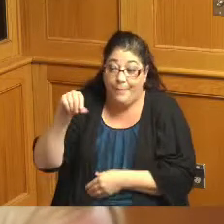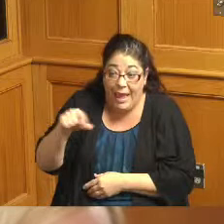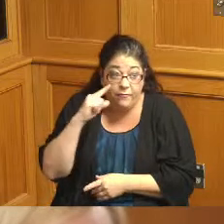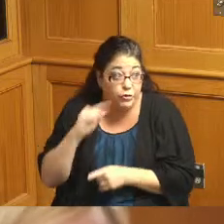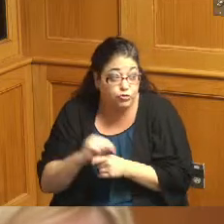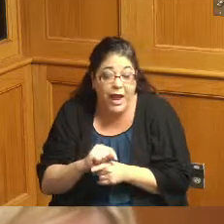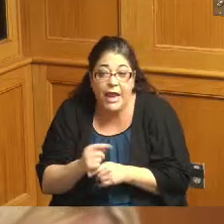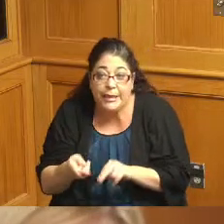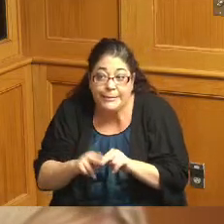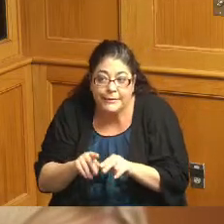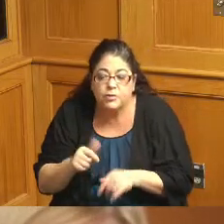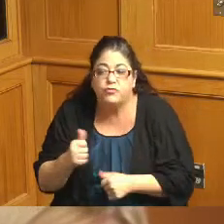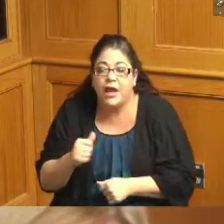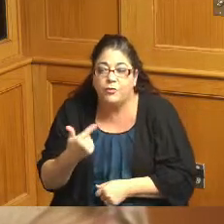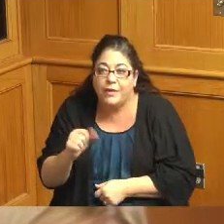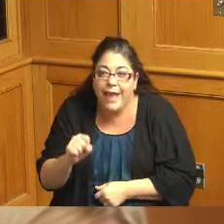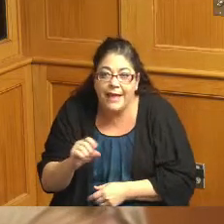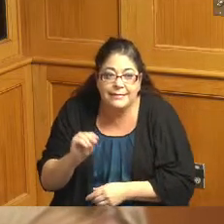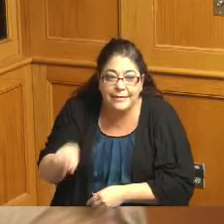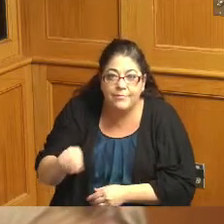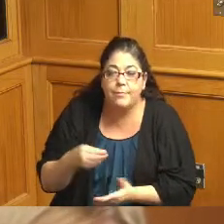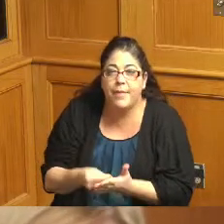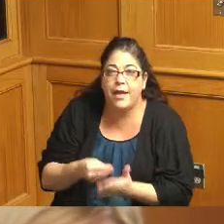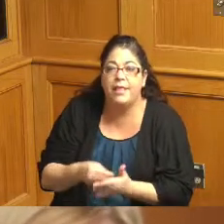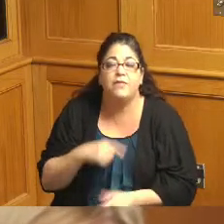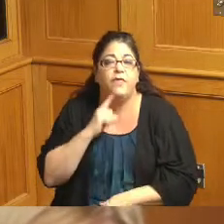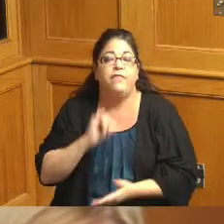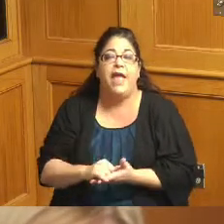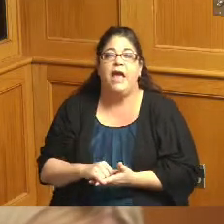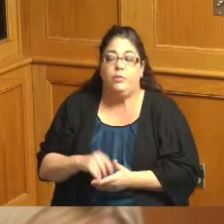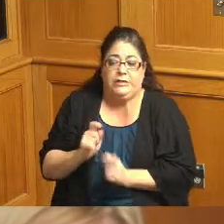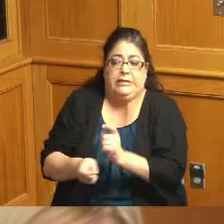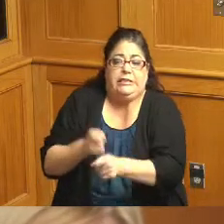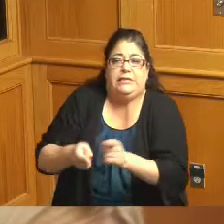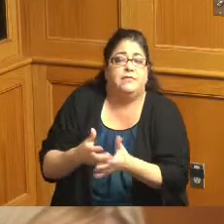reimbursing them for gas and stuff to give those people as much as we can because they